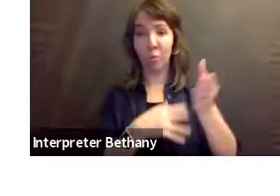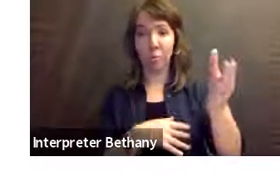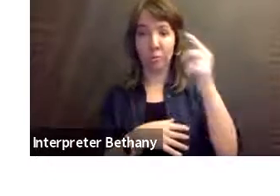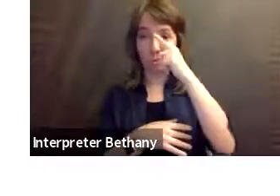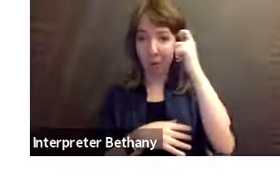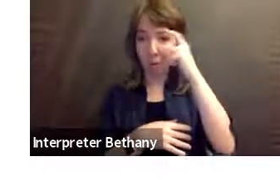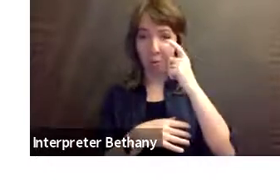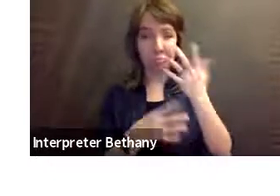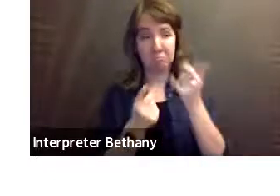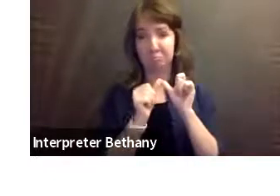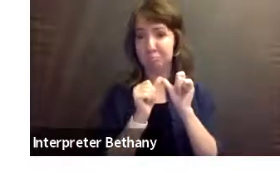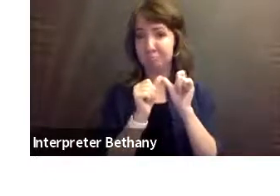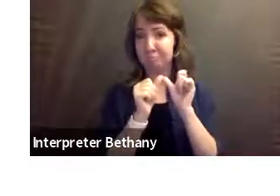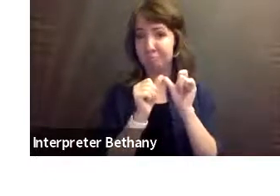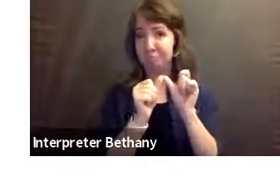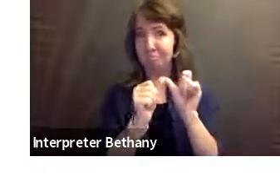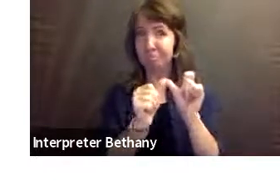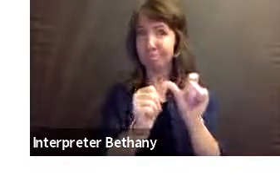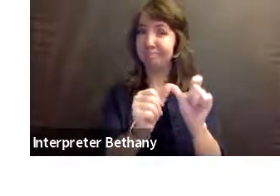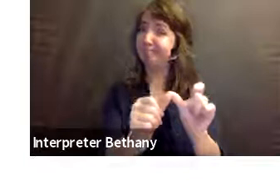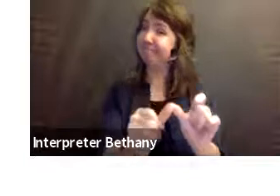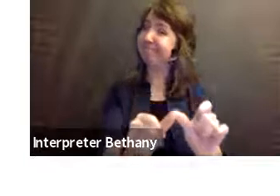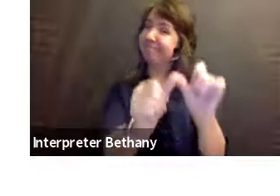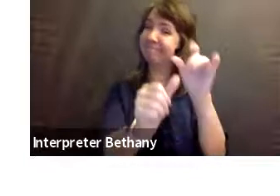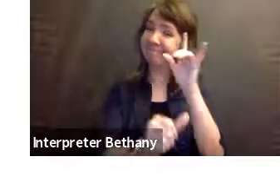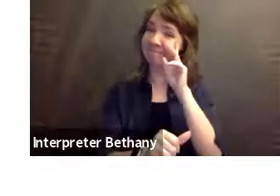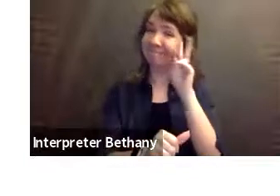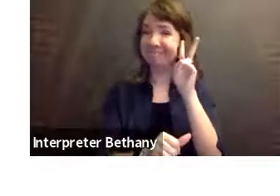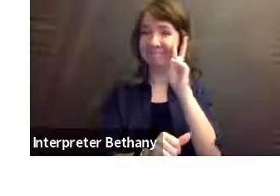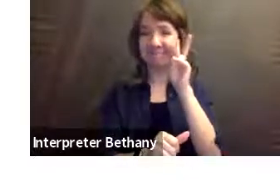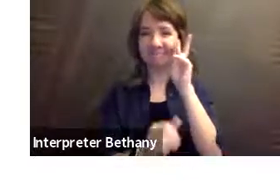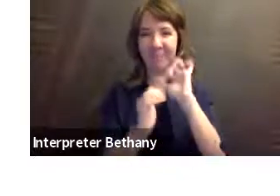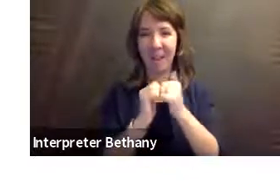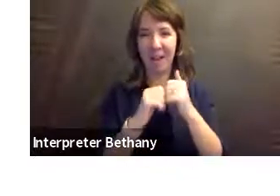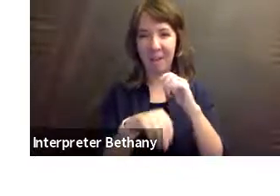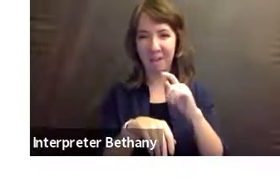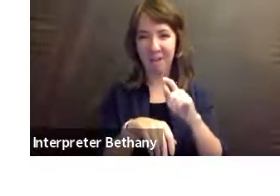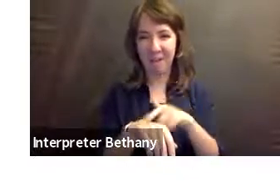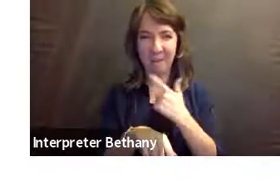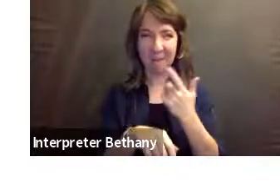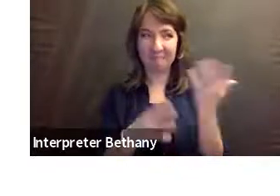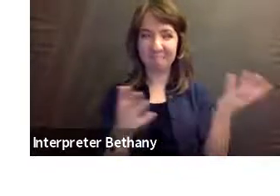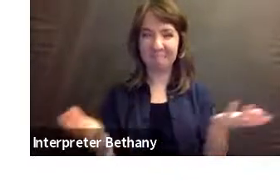Linda Kobashigawa: For as long as, as long as Laurel with us and for as long as the library standing. I guess it just will do it.